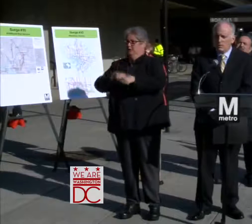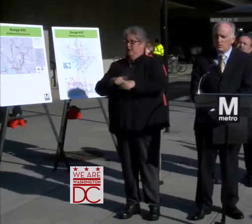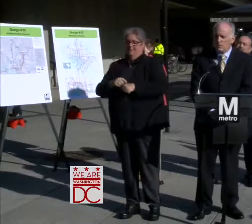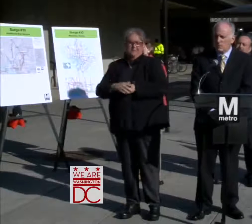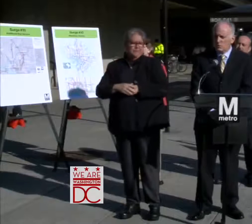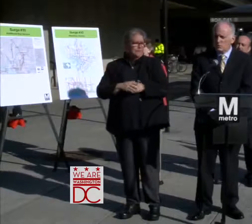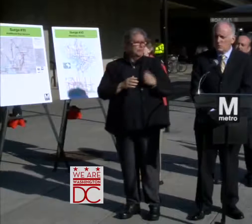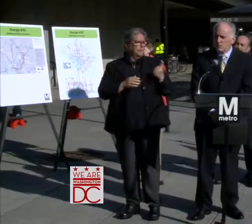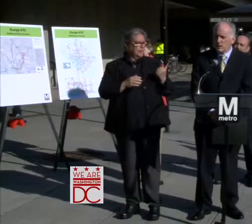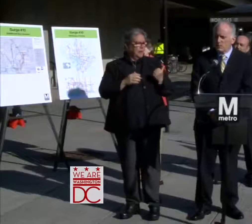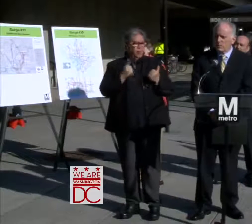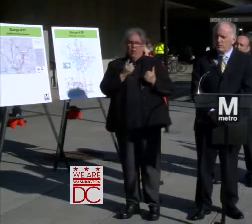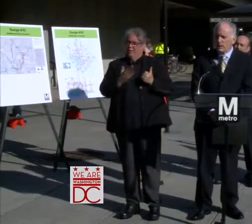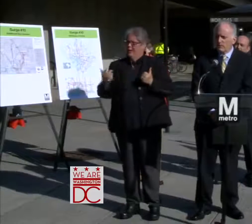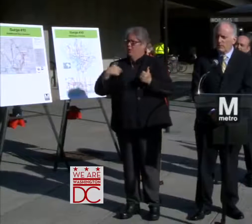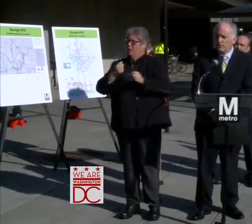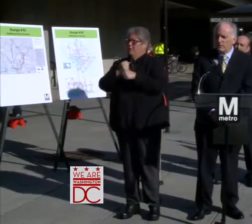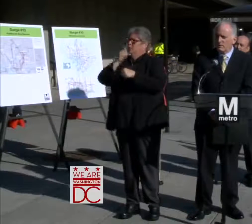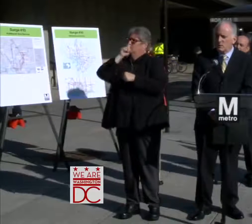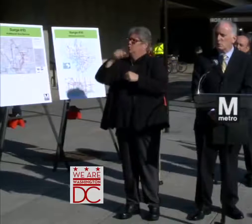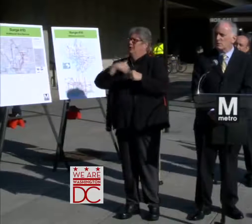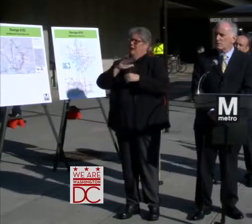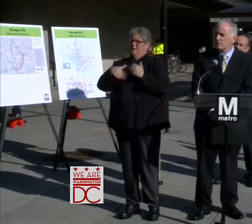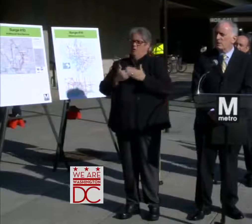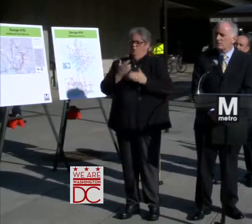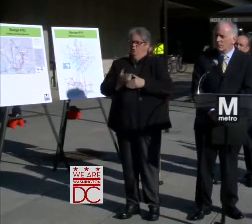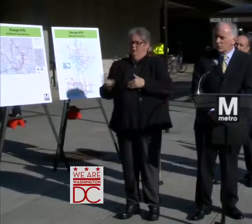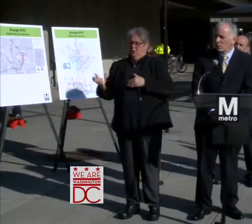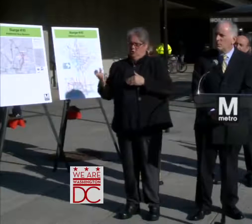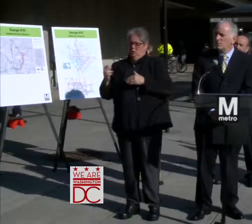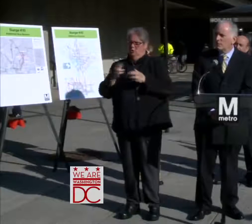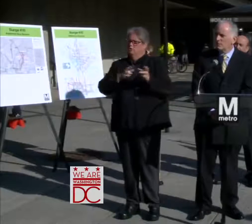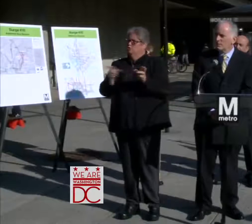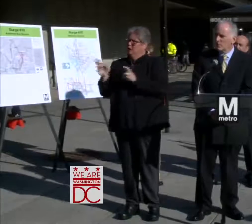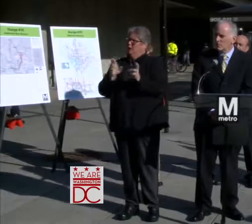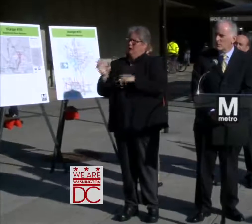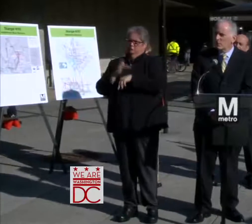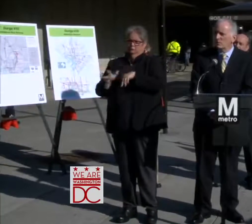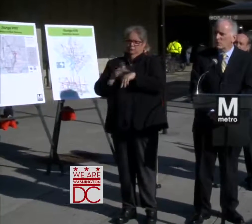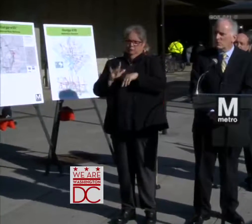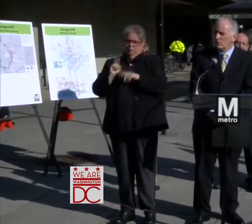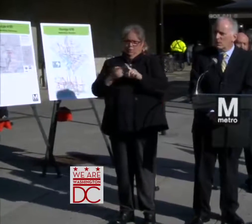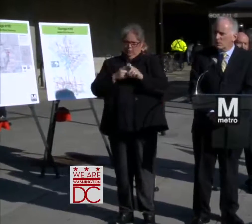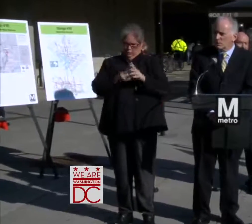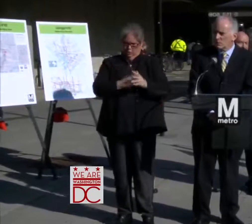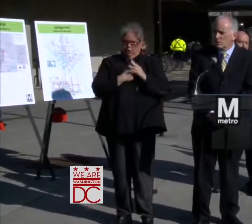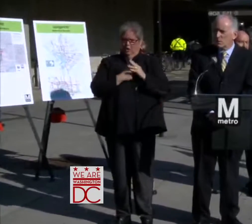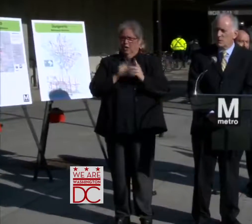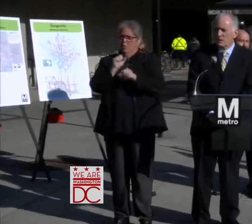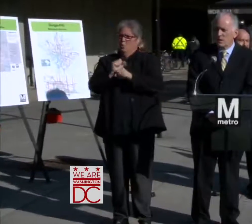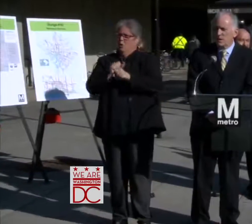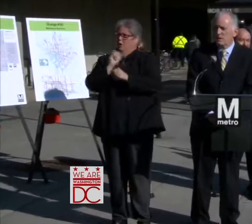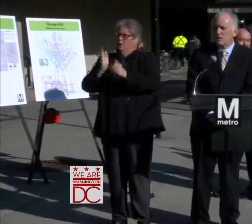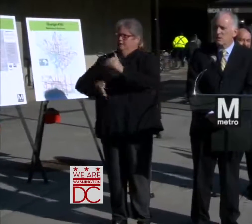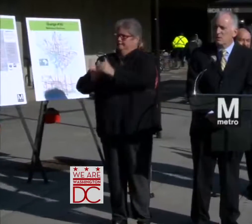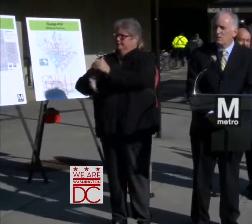OF THE SYSTEM BACK IN JULY BUT WHAT SPECIFICALLY ARE YOU LOOKING TO IMPROVE UPON? ONE OF THE THINGS WE WANT TO MAKE SURE IS THAT WE HAVE ALL OF THE RESOURCES READY TO GO WHEN WE START, MAKE SURE WE ARE GETTING THE WORK DONE AS QUICK AS WE CAN.